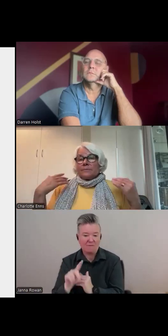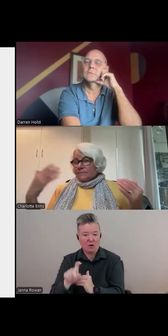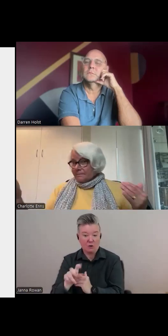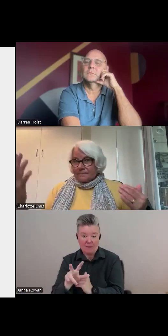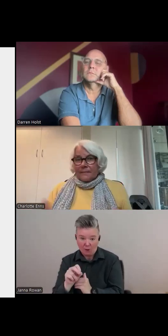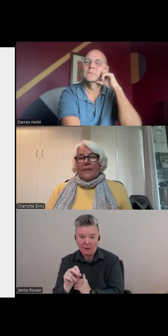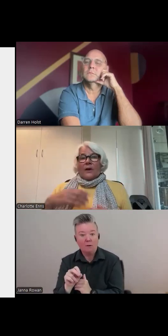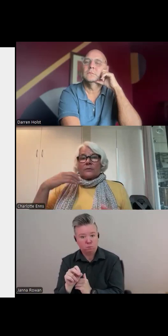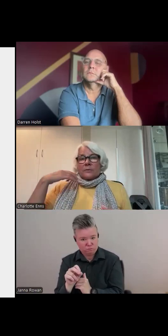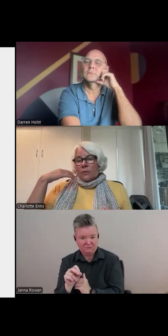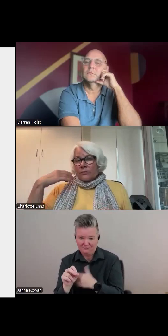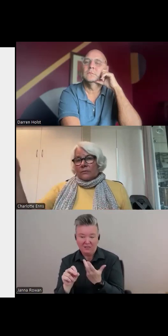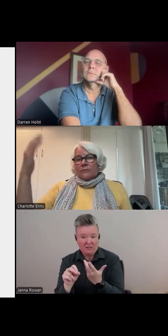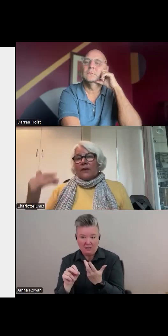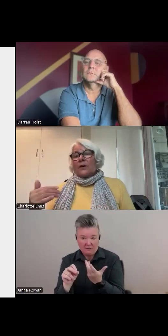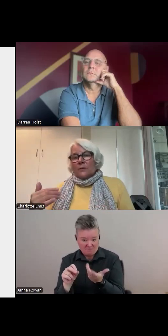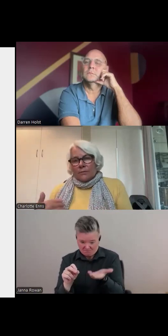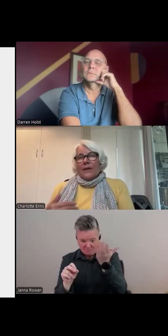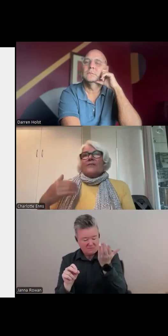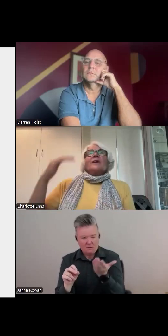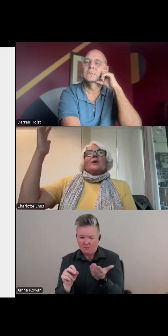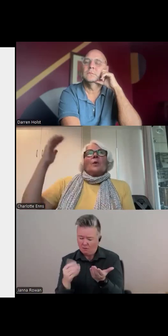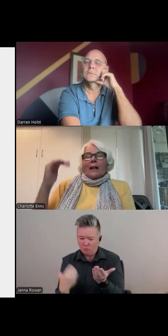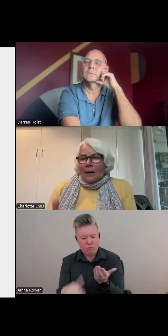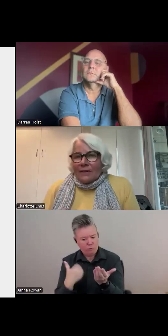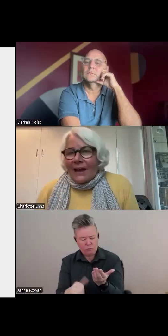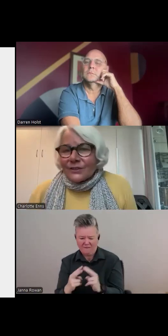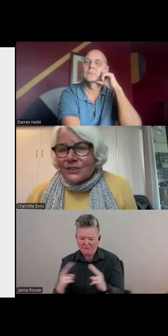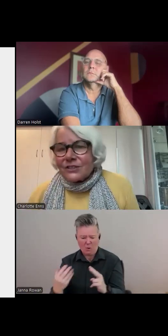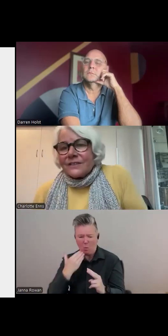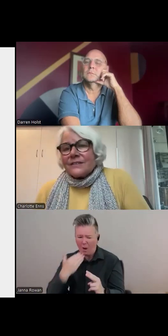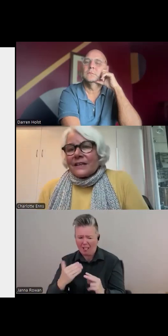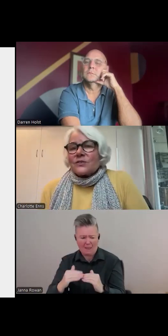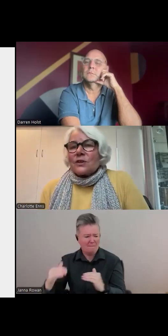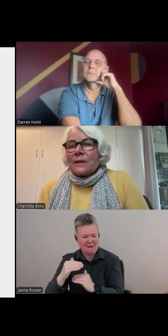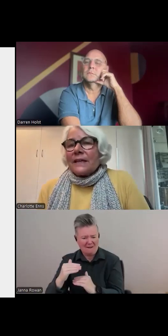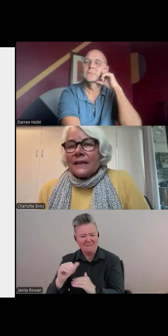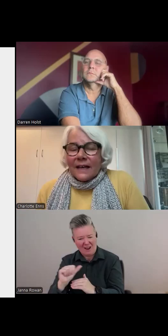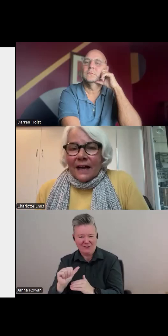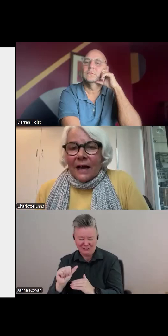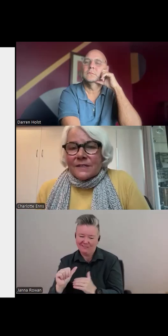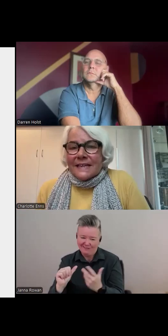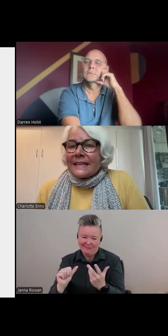If it's above 130, they're very, very well above average.